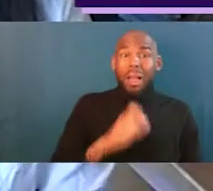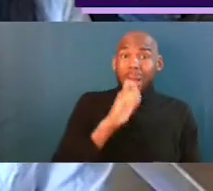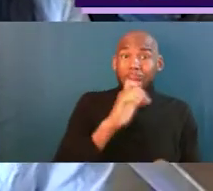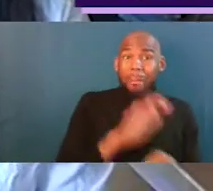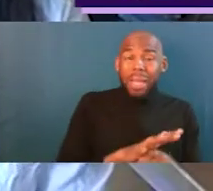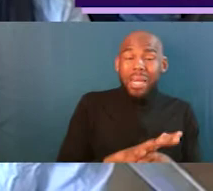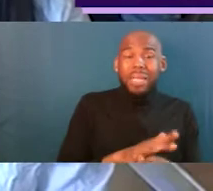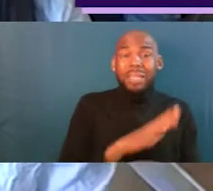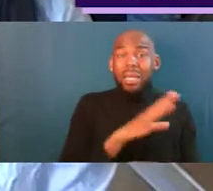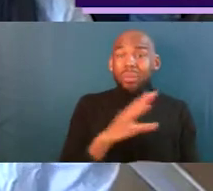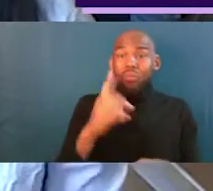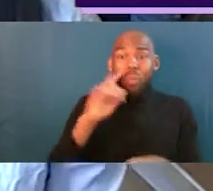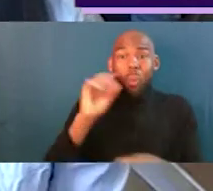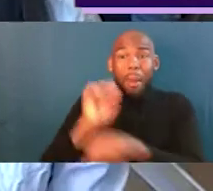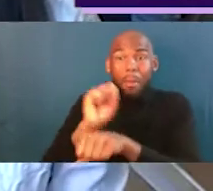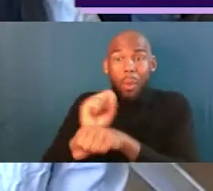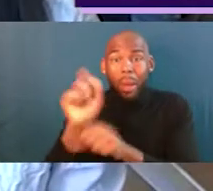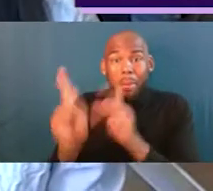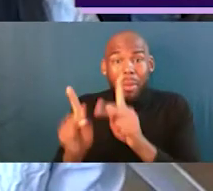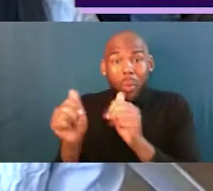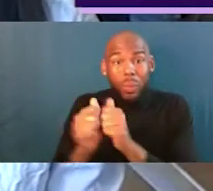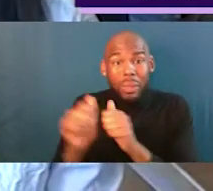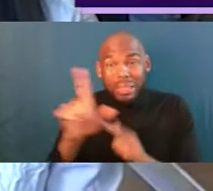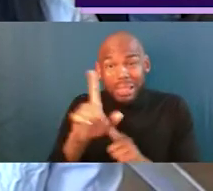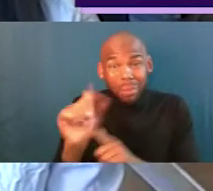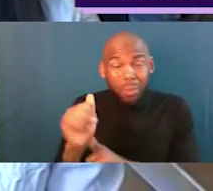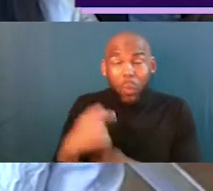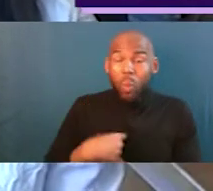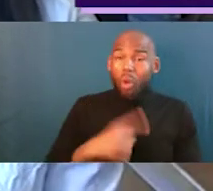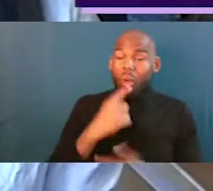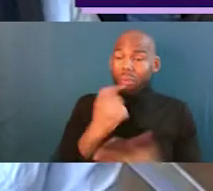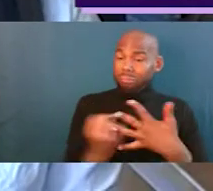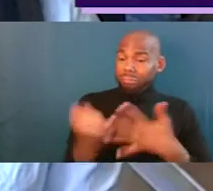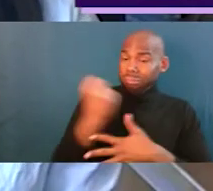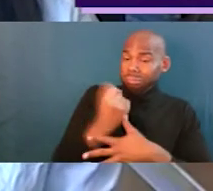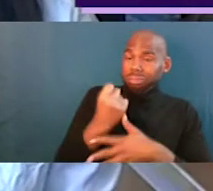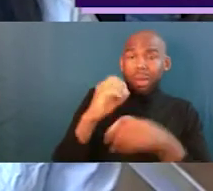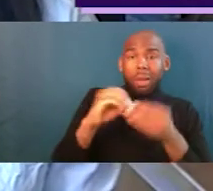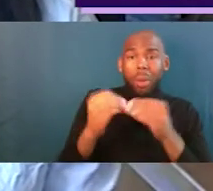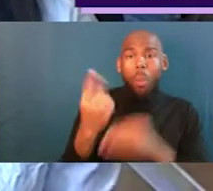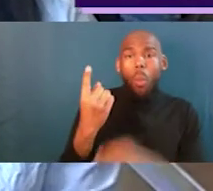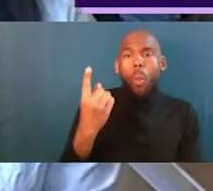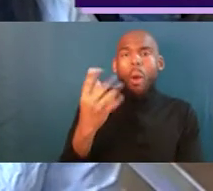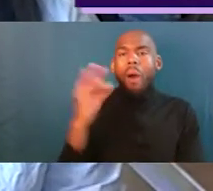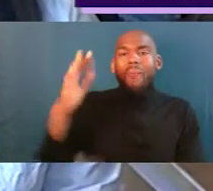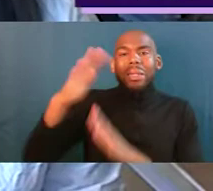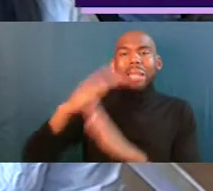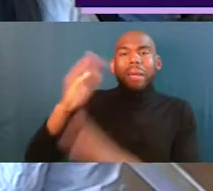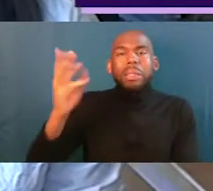empowering and employing people with disabilities. We are number one of the top 16 companies